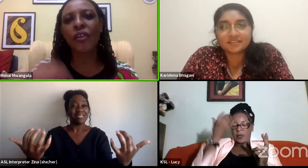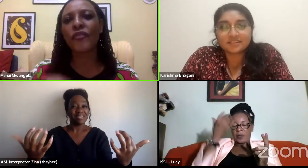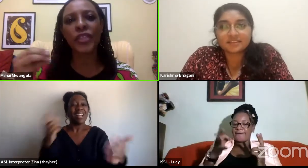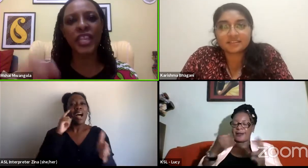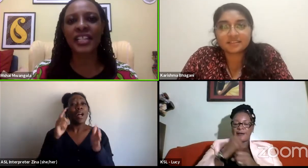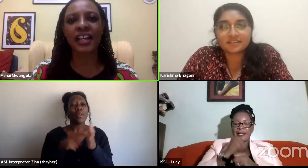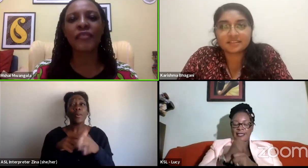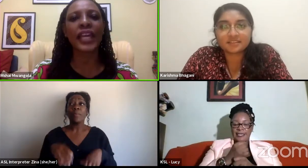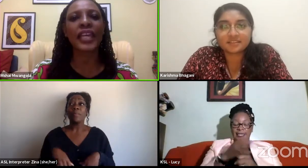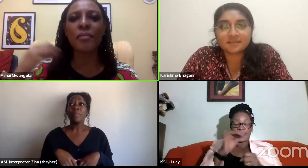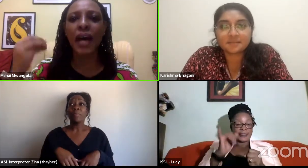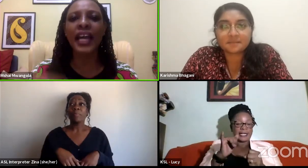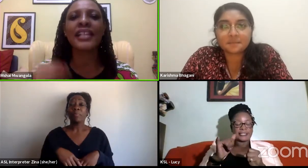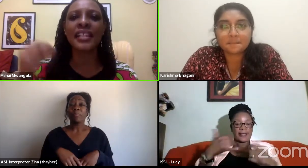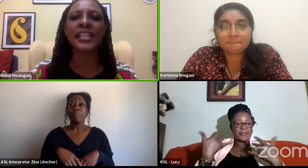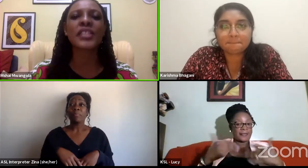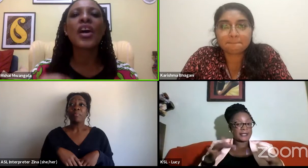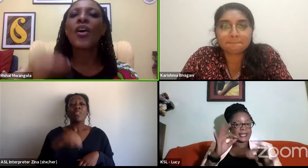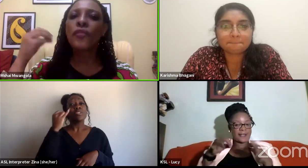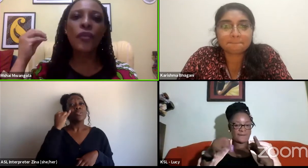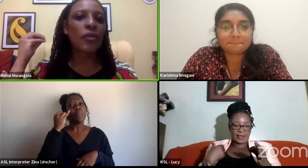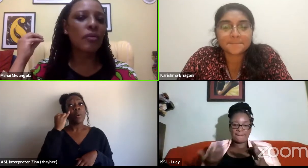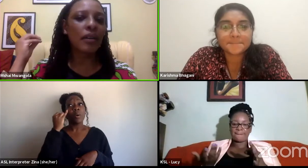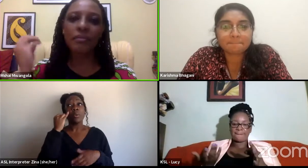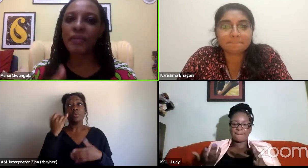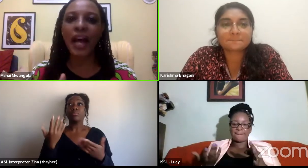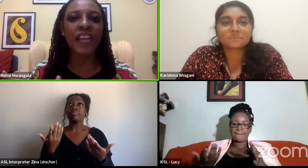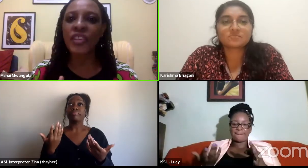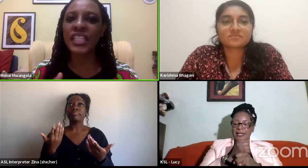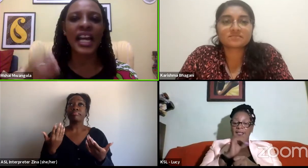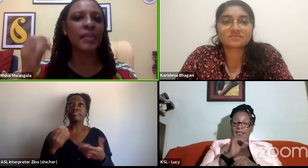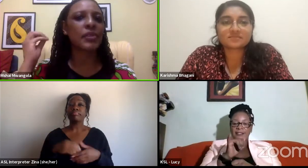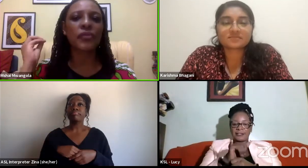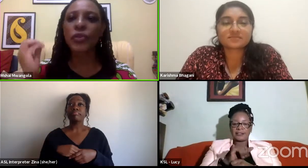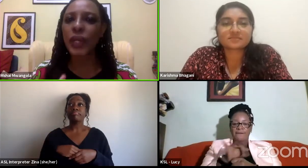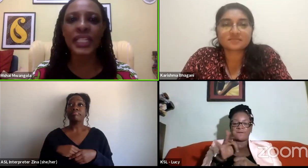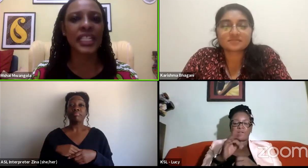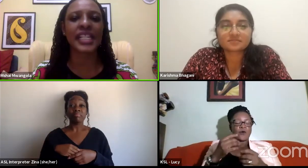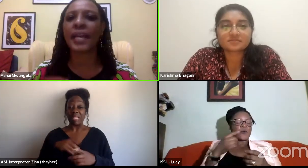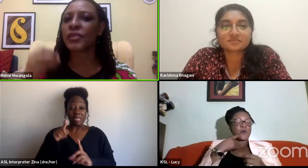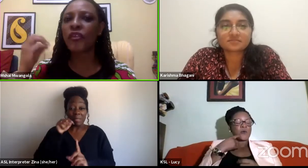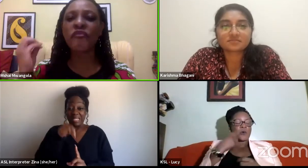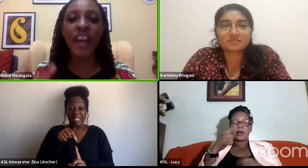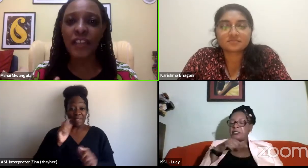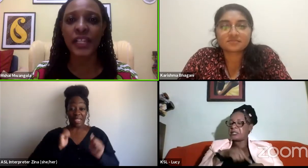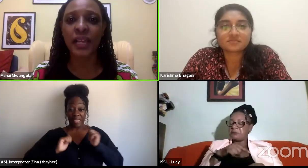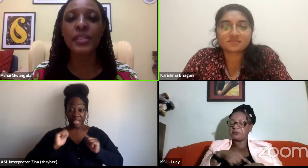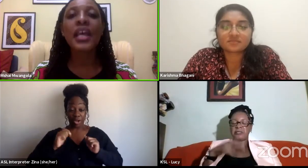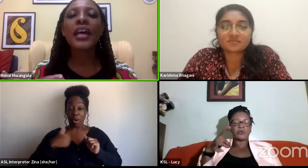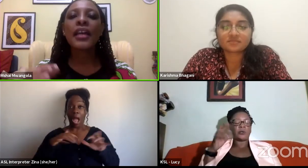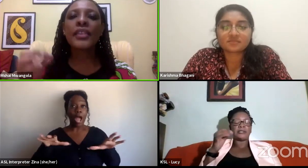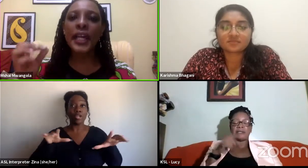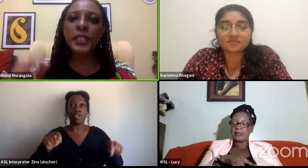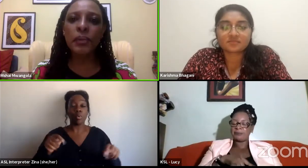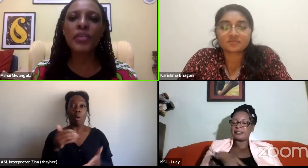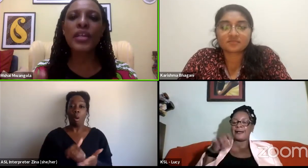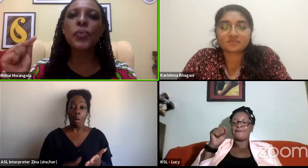of theater, if I came back and did this for 100 times, for 20 times, for five times, the experience